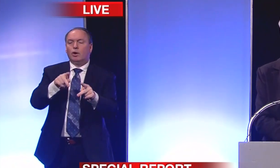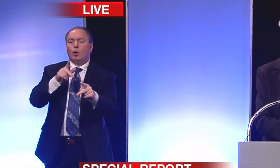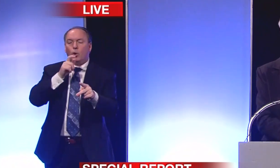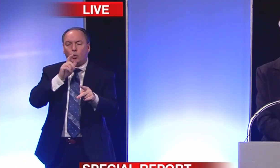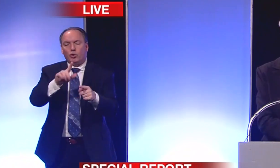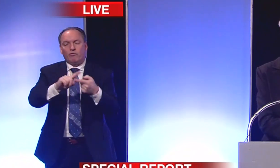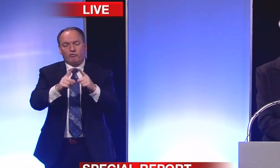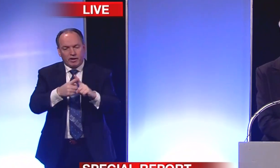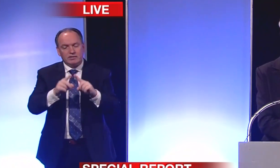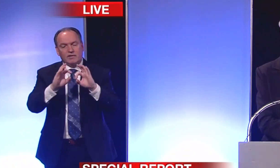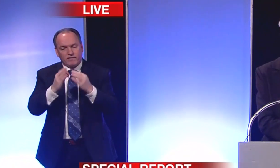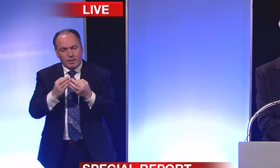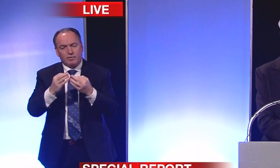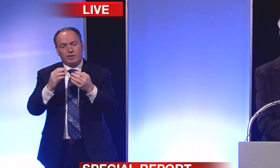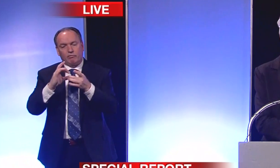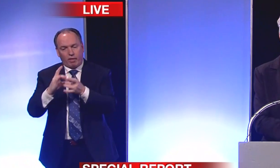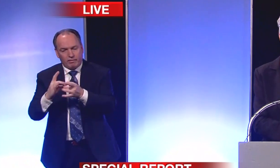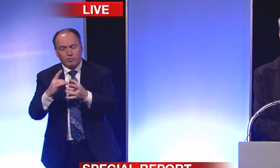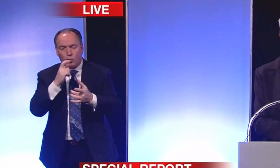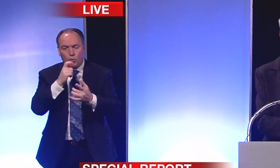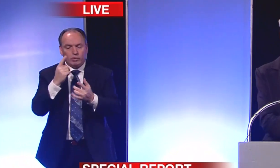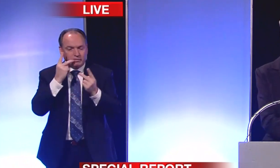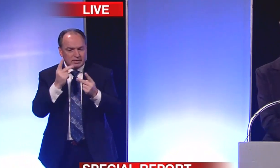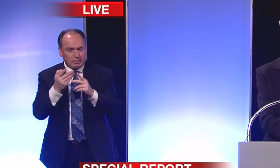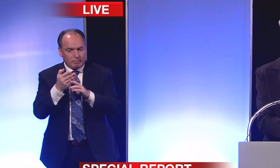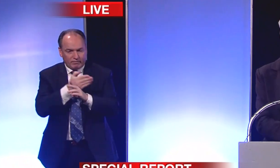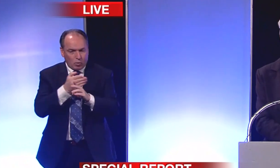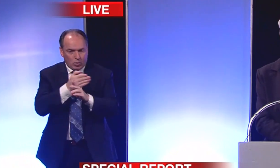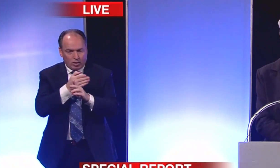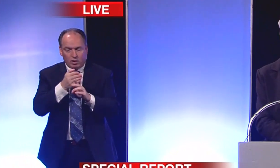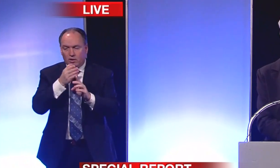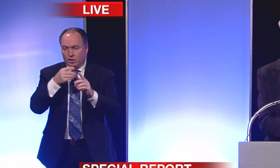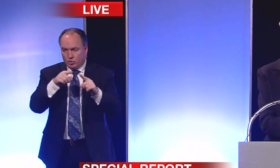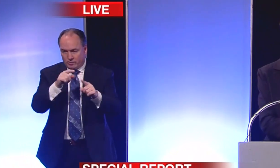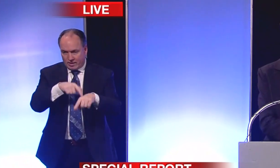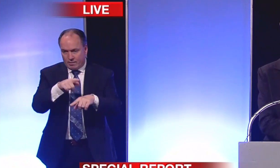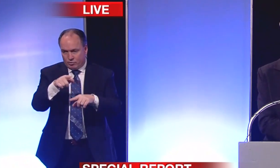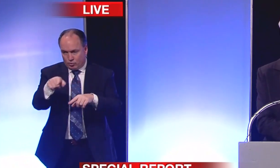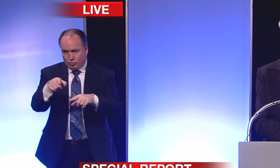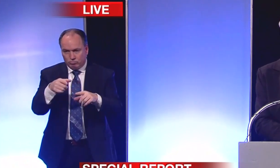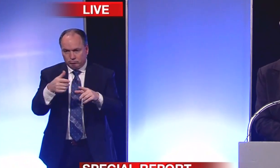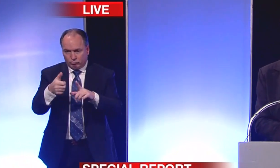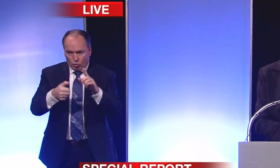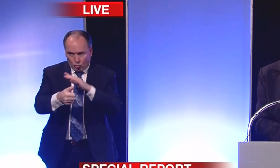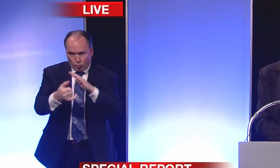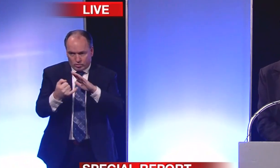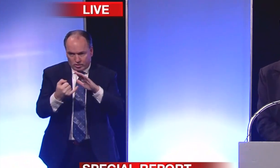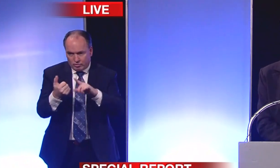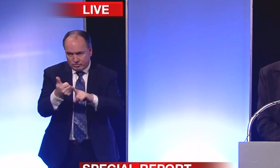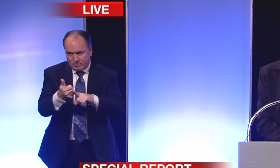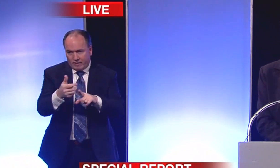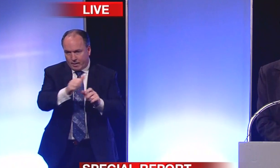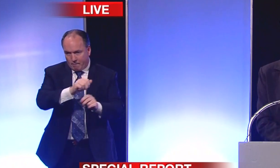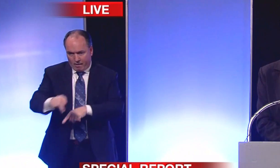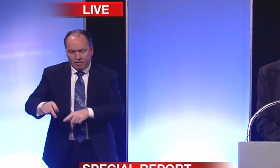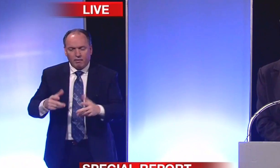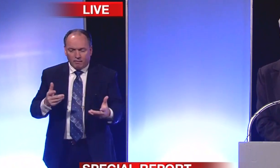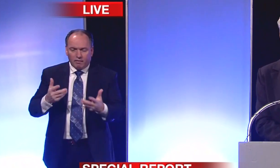AND THAT IS WHERE THE HEALTH PROFESSIONALS COME IN. THEY CONTACT THE PERSON. THEY THEN FIND OUT WHO ARE THE